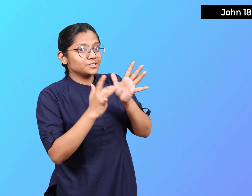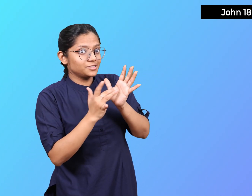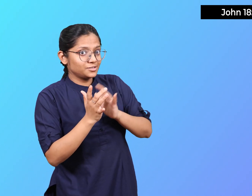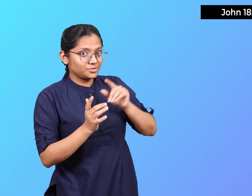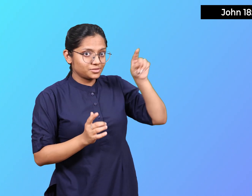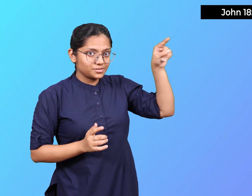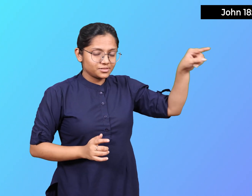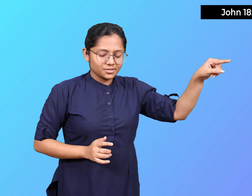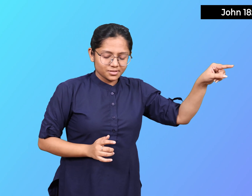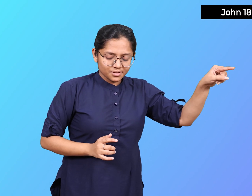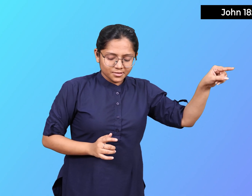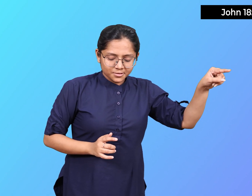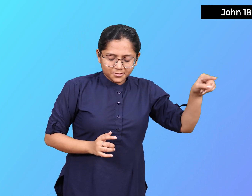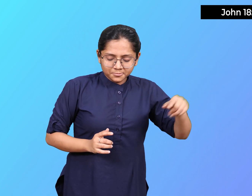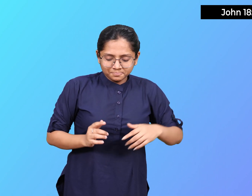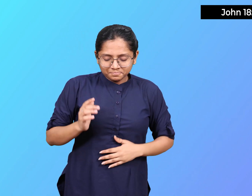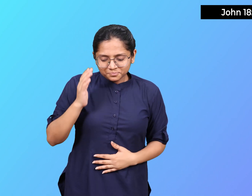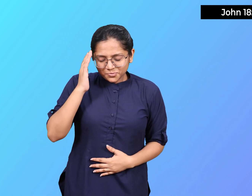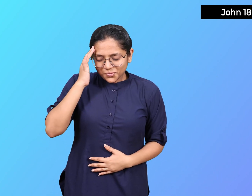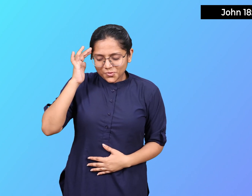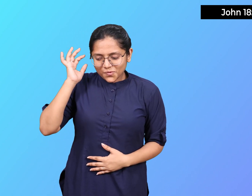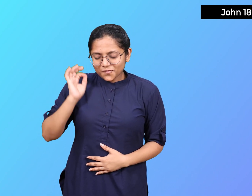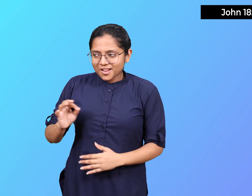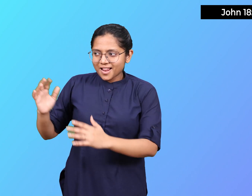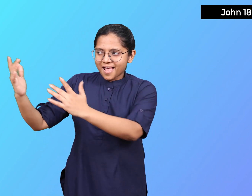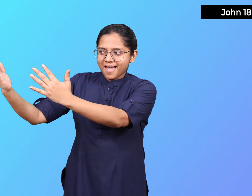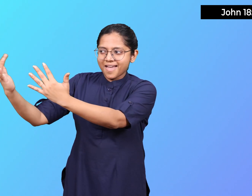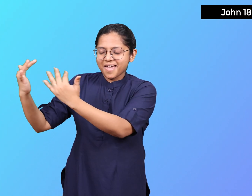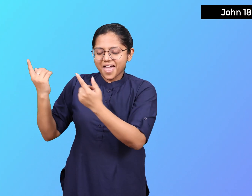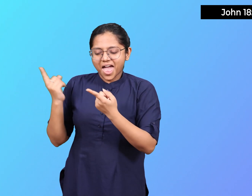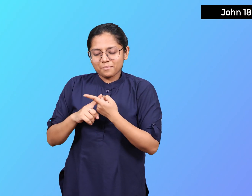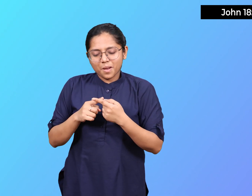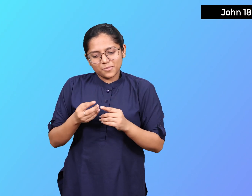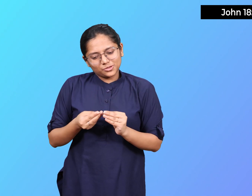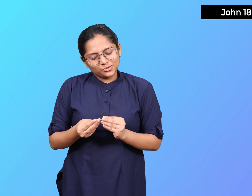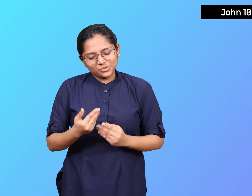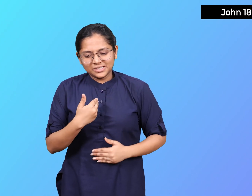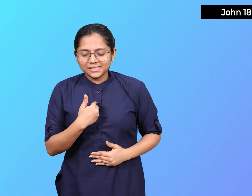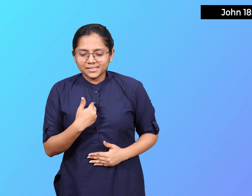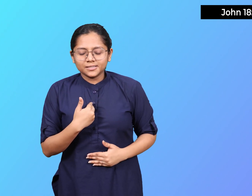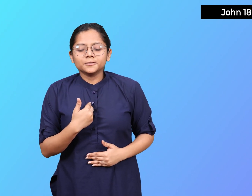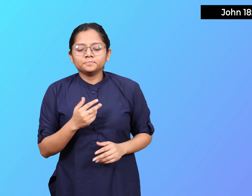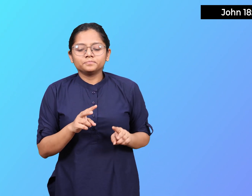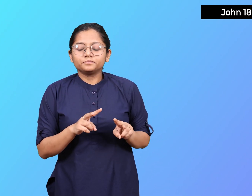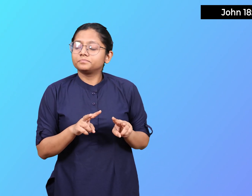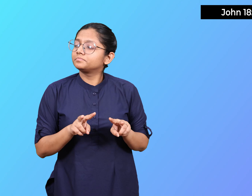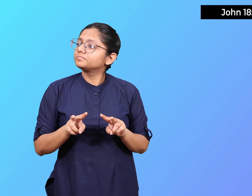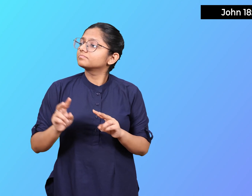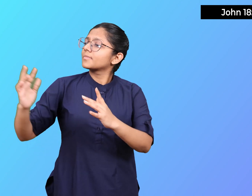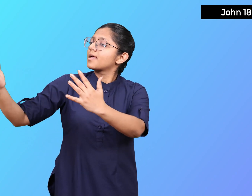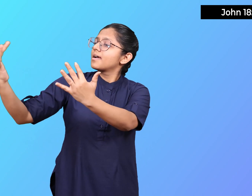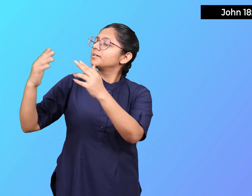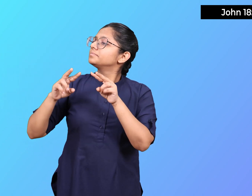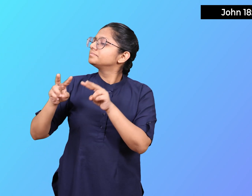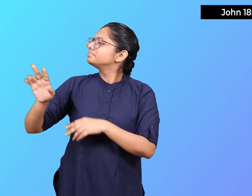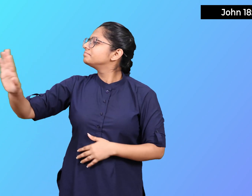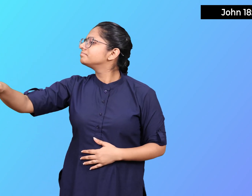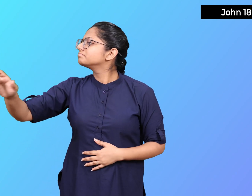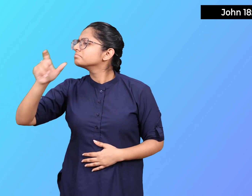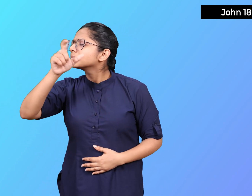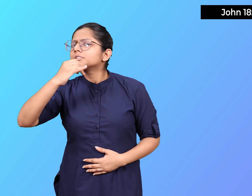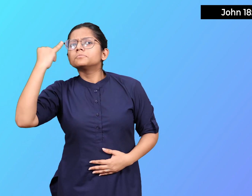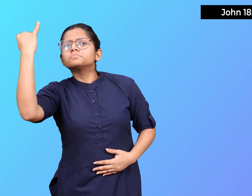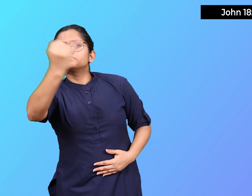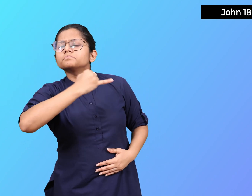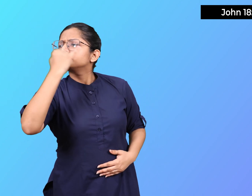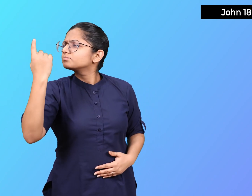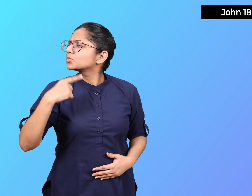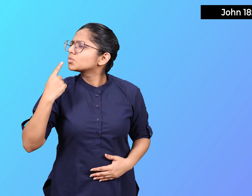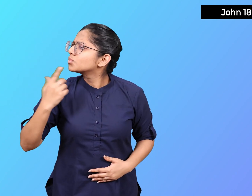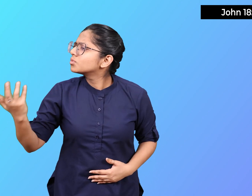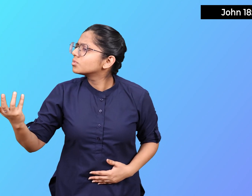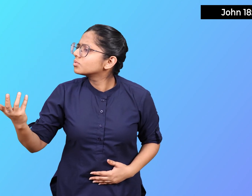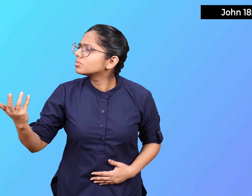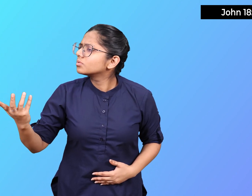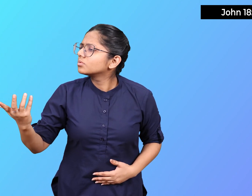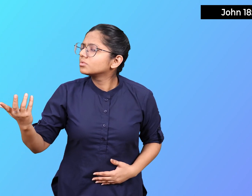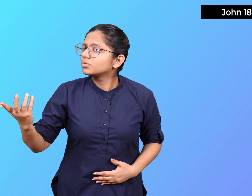Jesus already knew everything that would happen to him. So he went out and asked them, “Who are you looking for?”